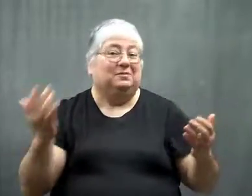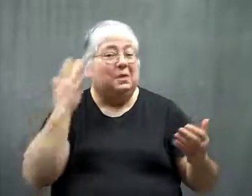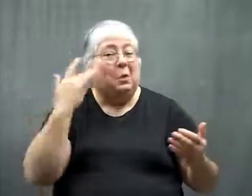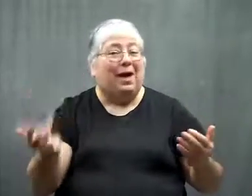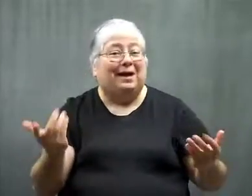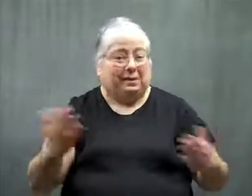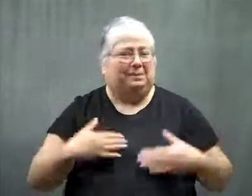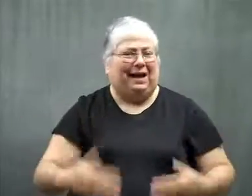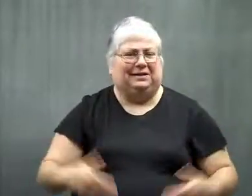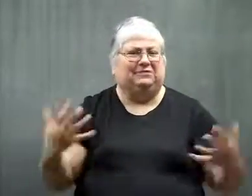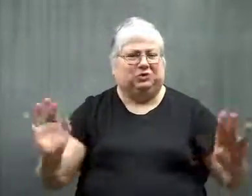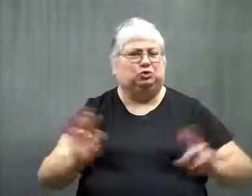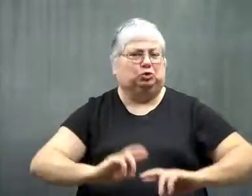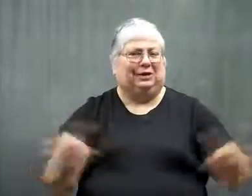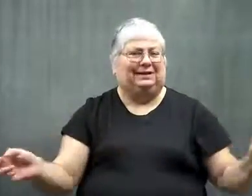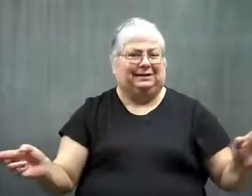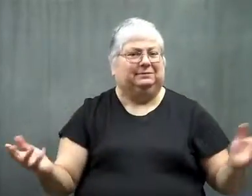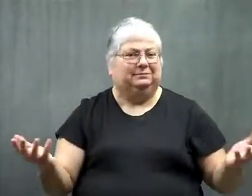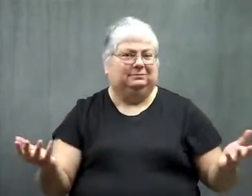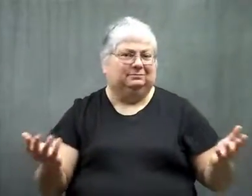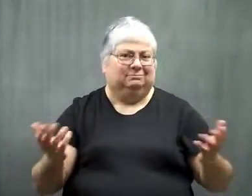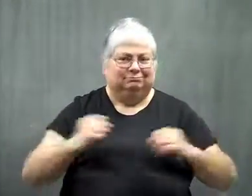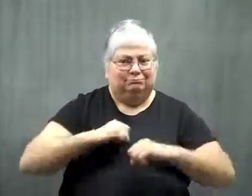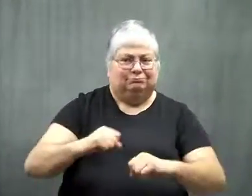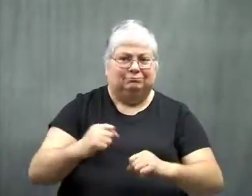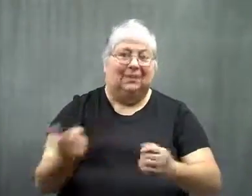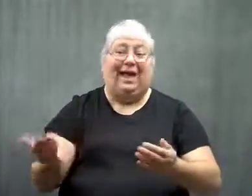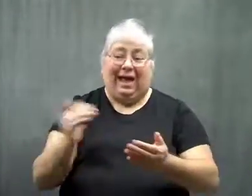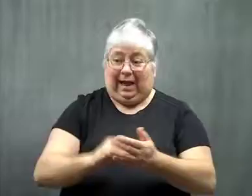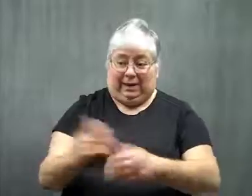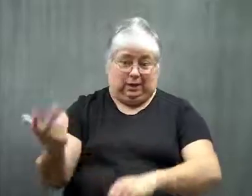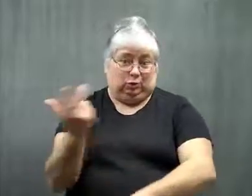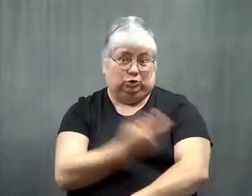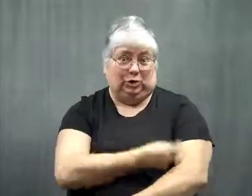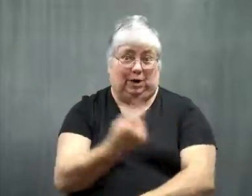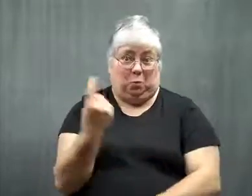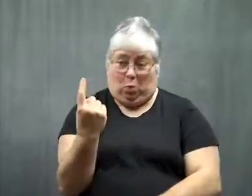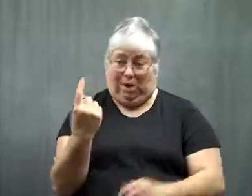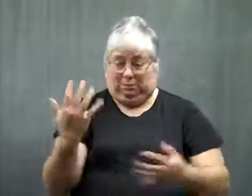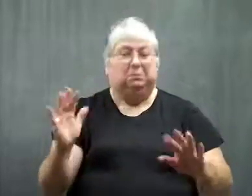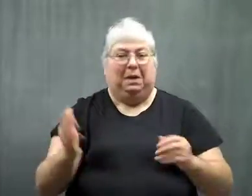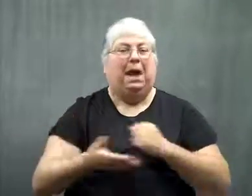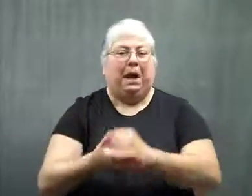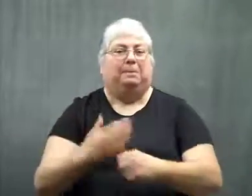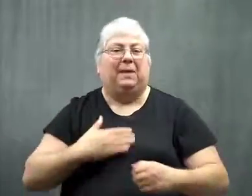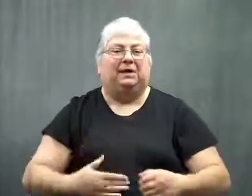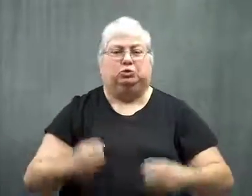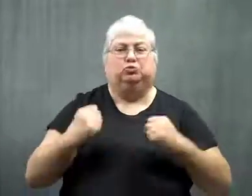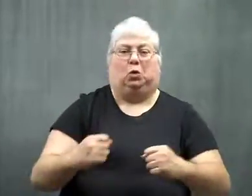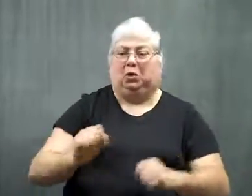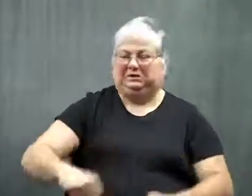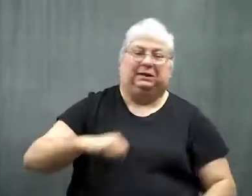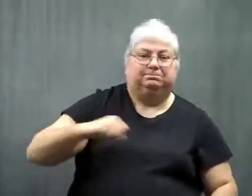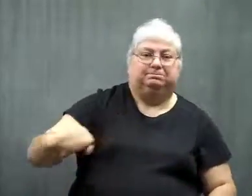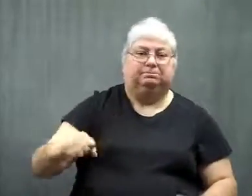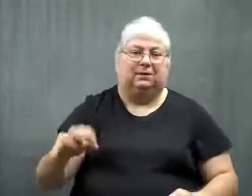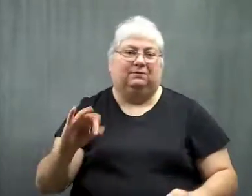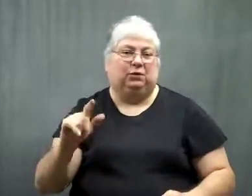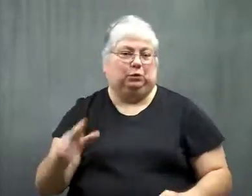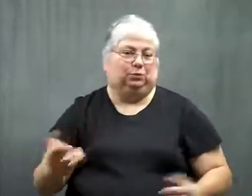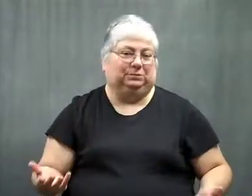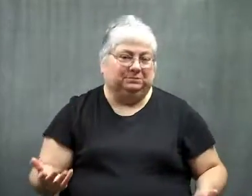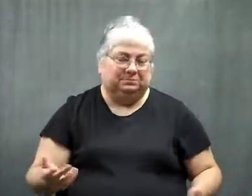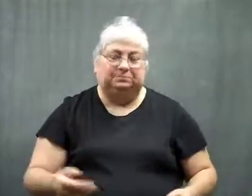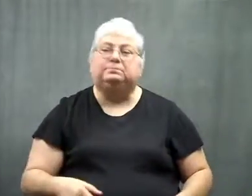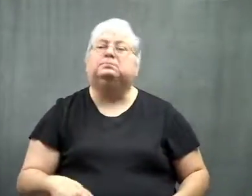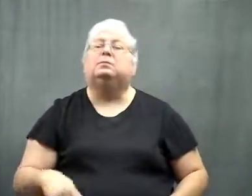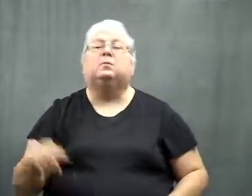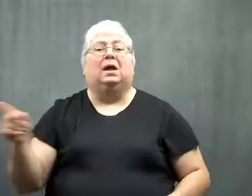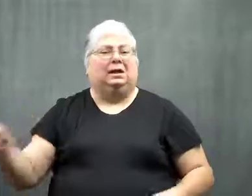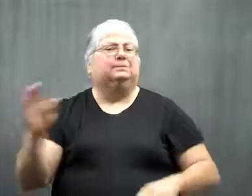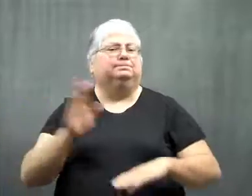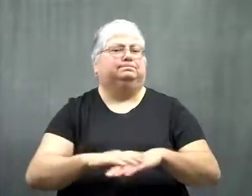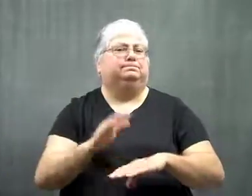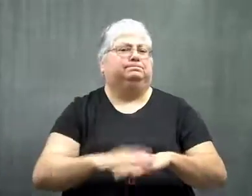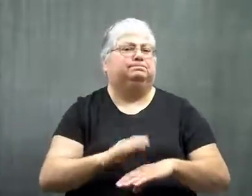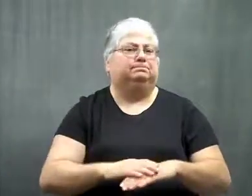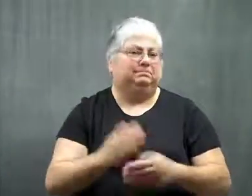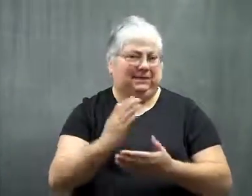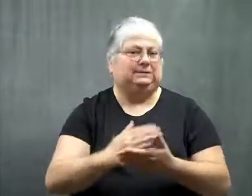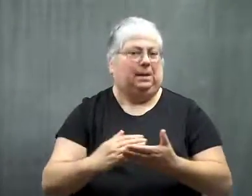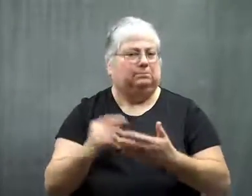The body has already been primed and one shot will be enough to protect against the flu.